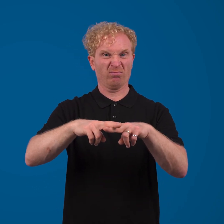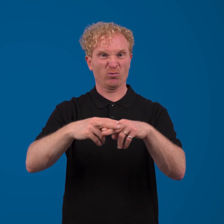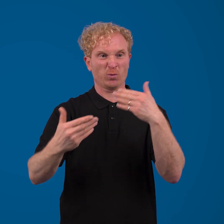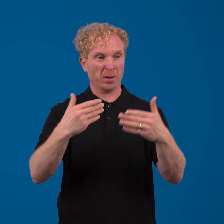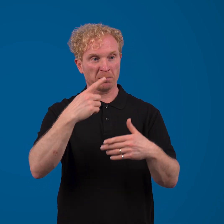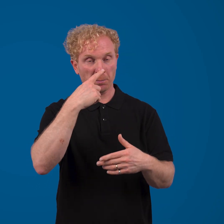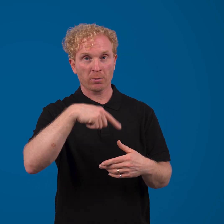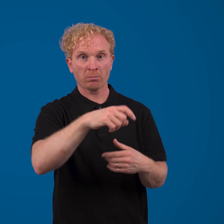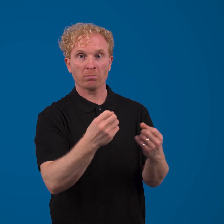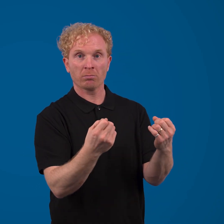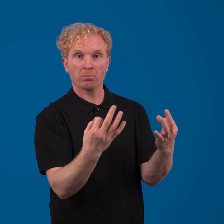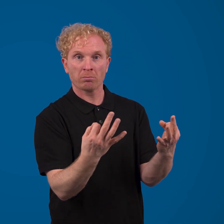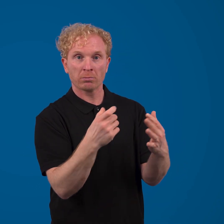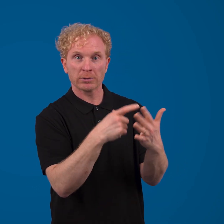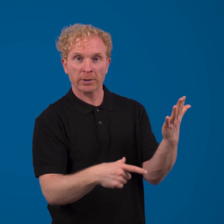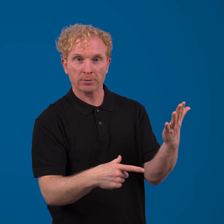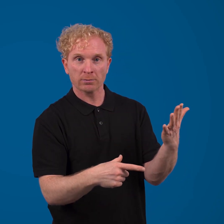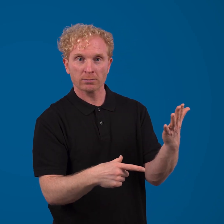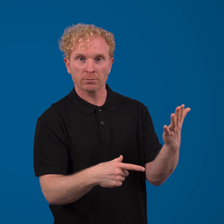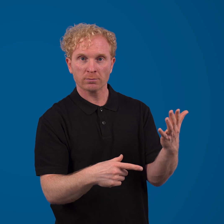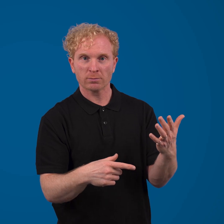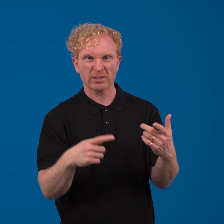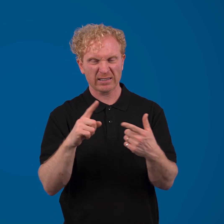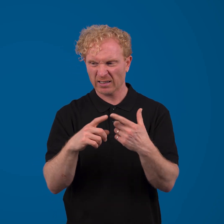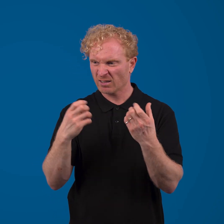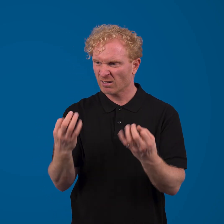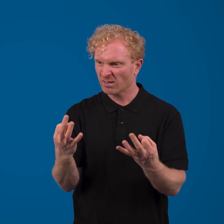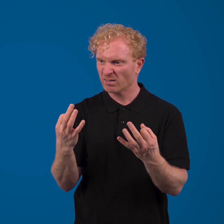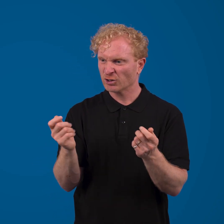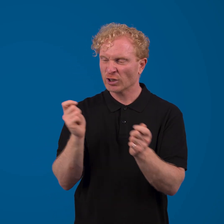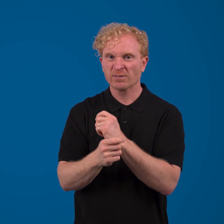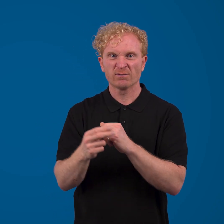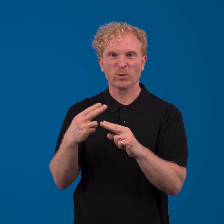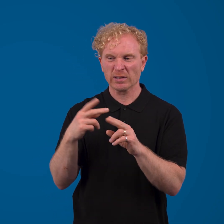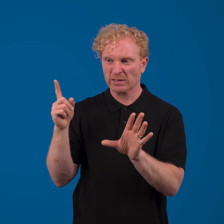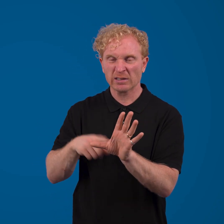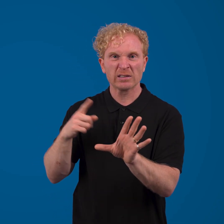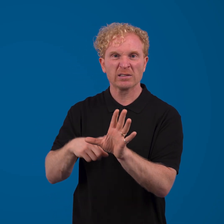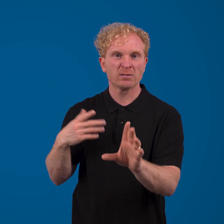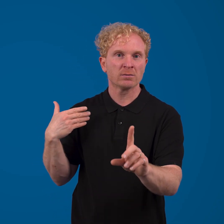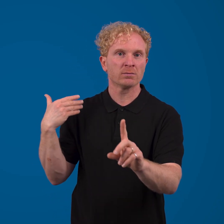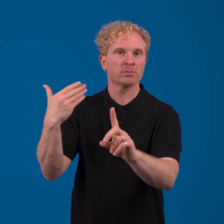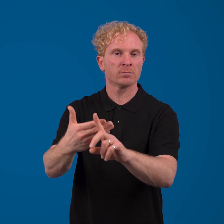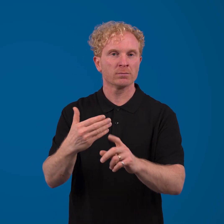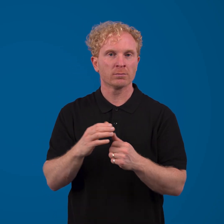that of those without disability and has remained unchanged for decades.